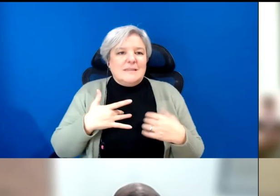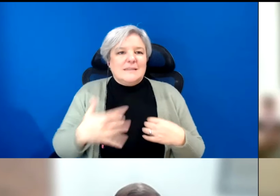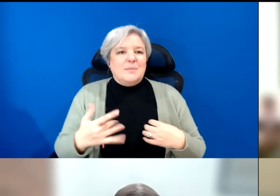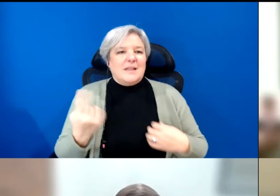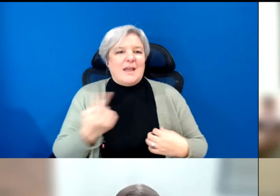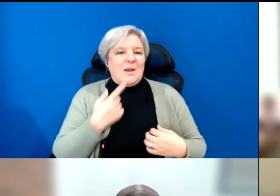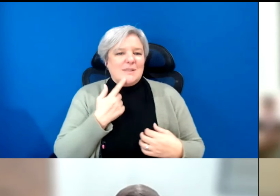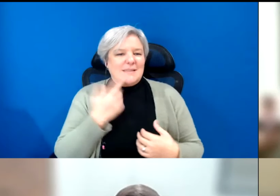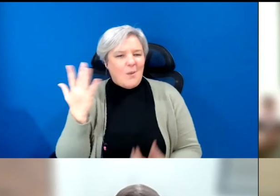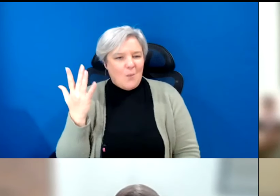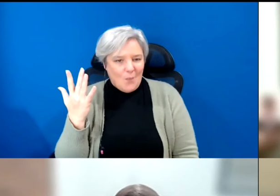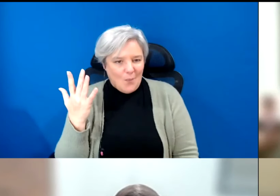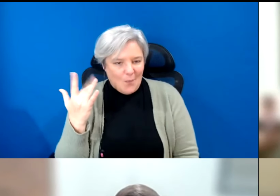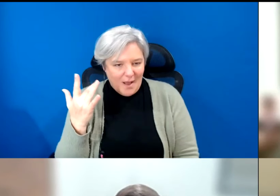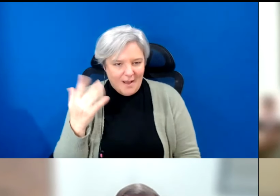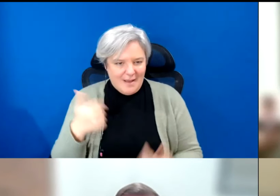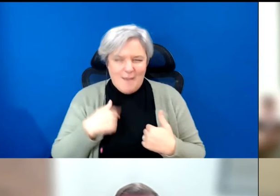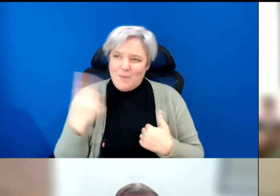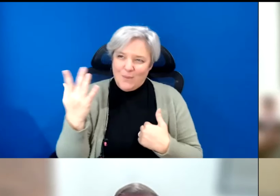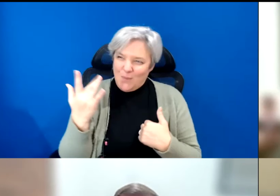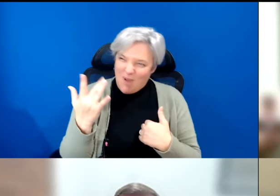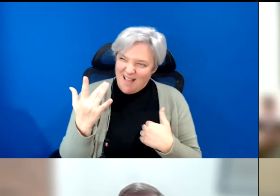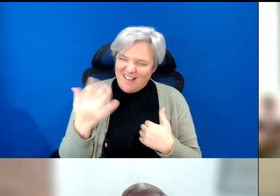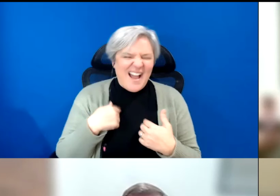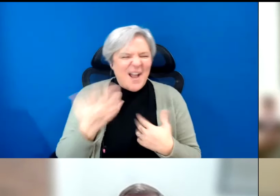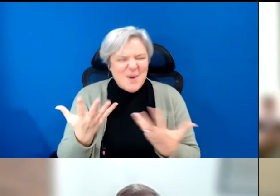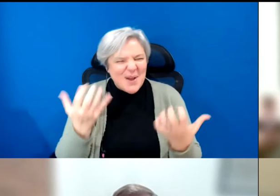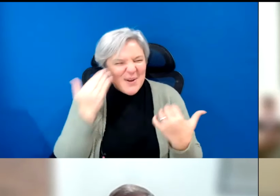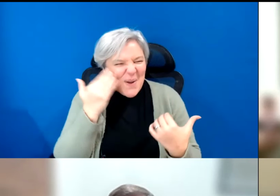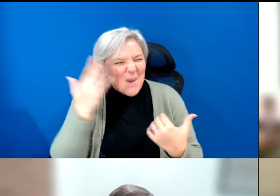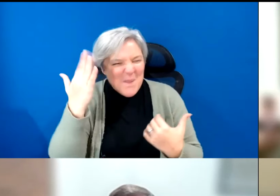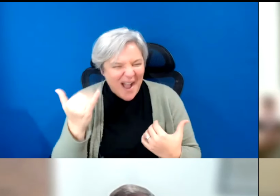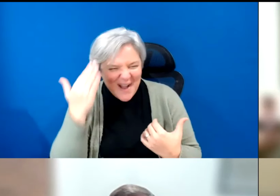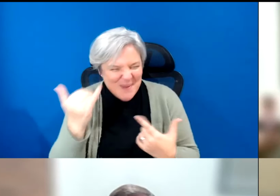because I commonly asked that I need to know. I need to know why something is required.